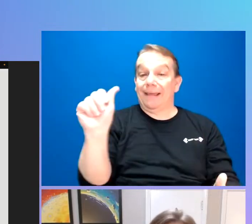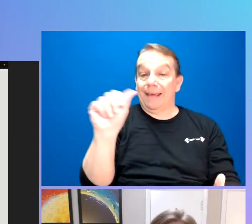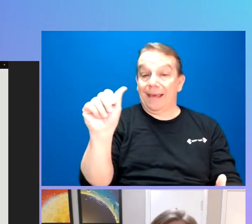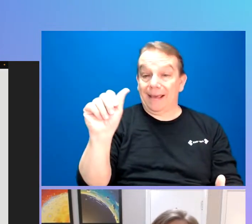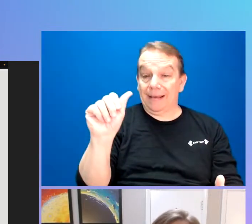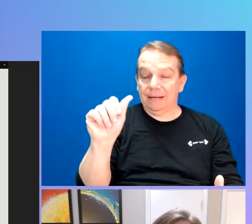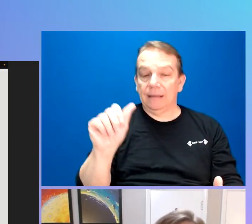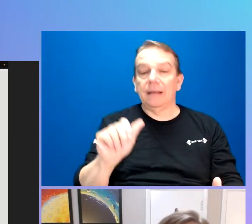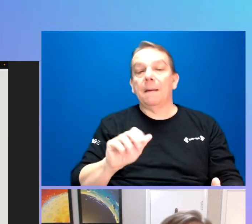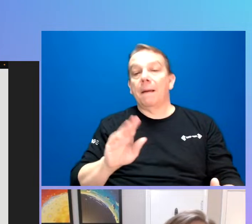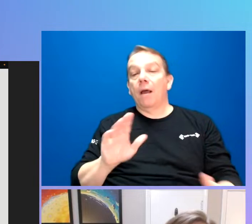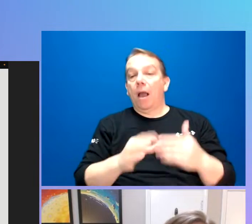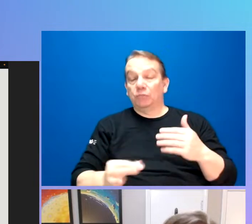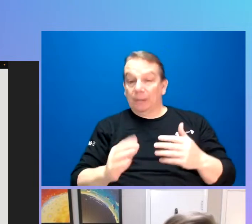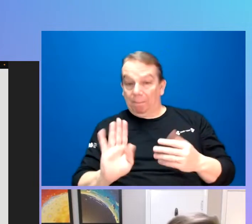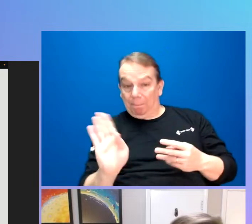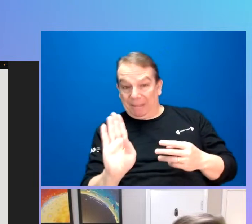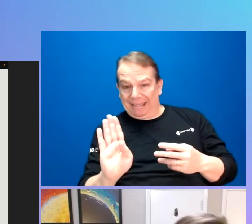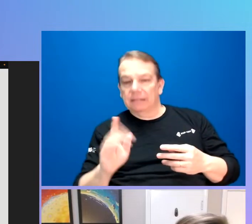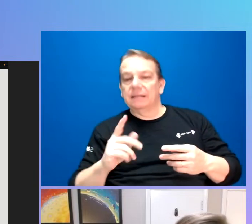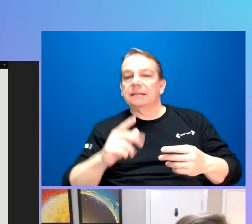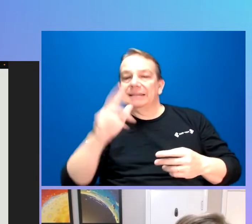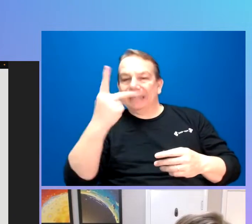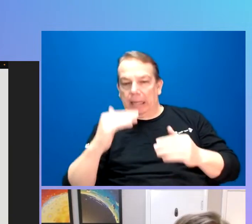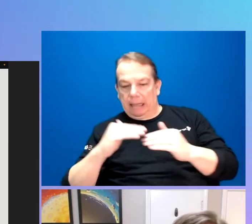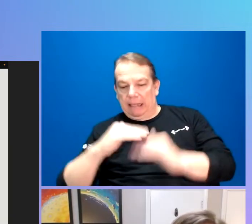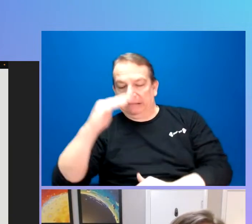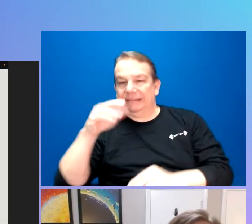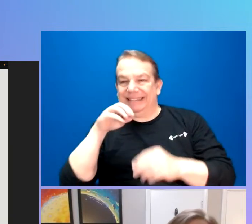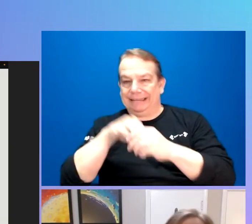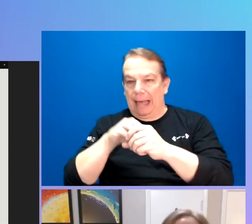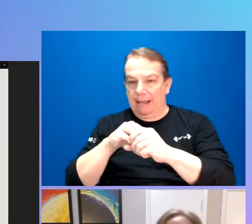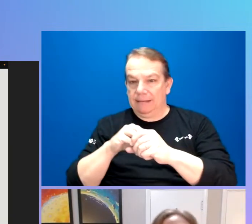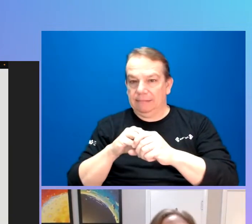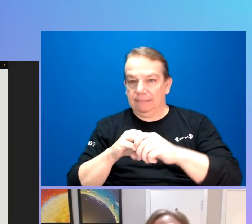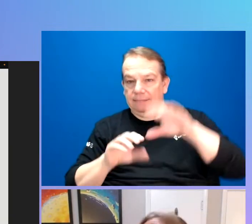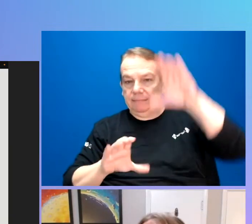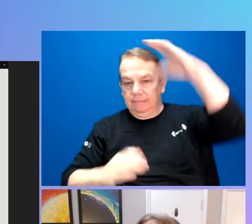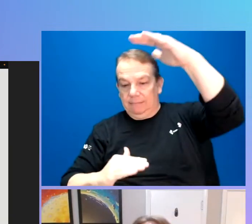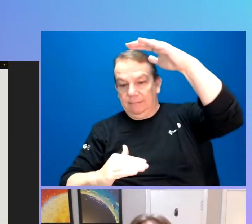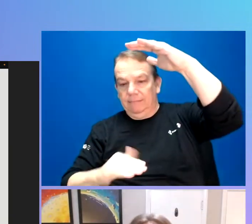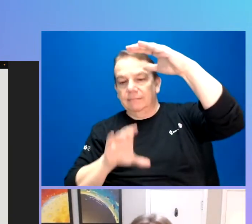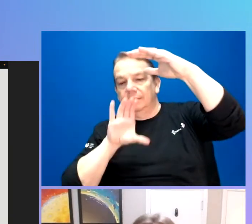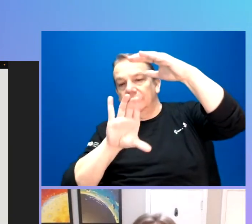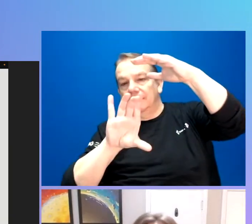option B is the second list item